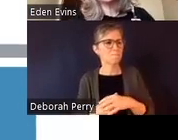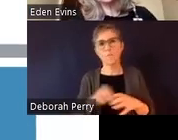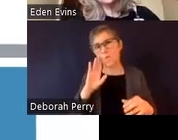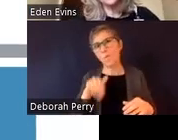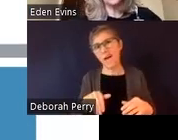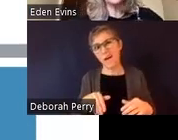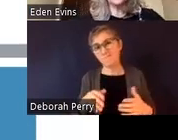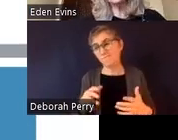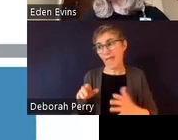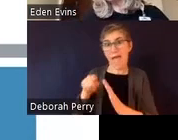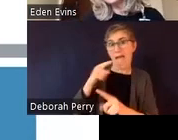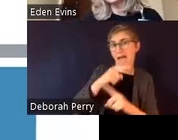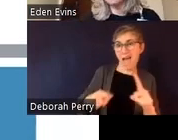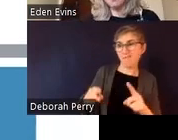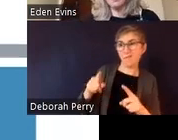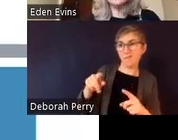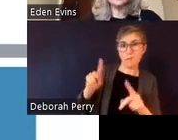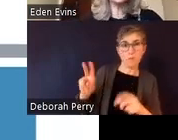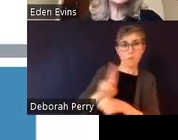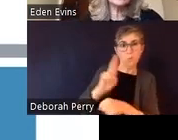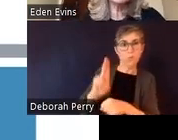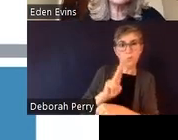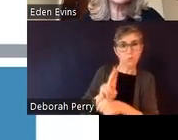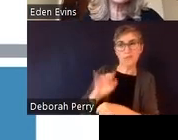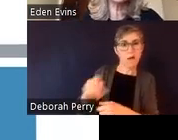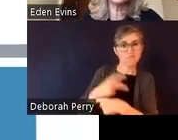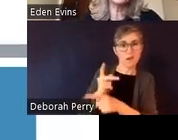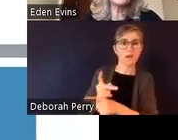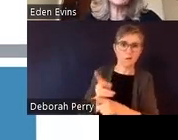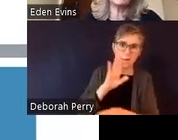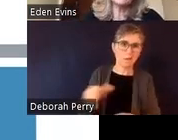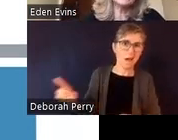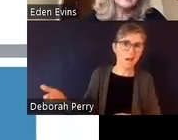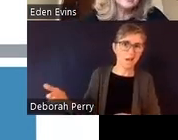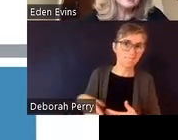users. It's the only consumer product actually to kill half its users when used as directed